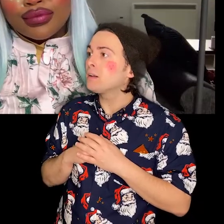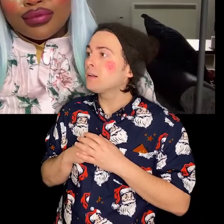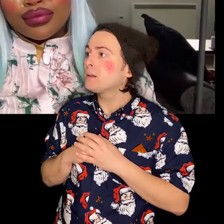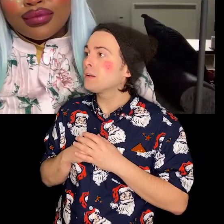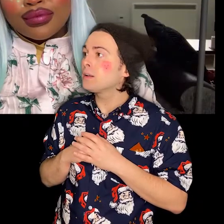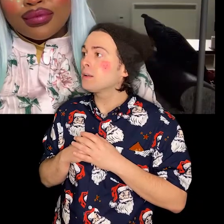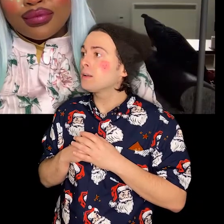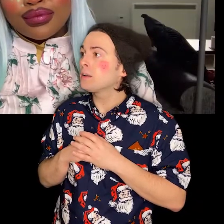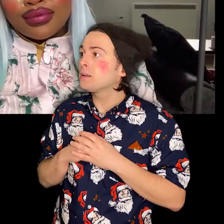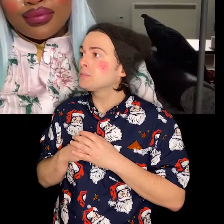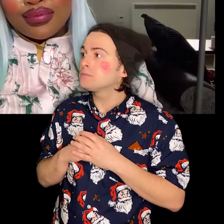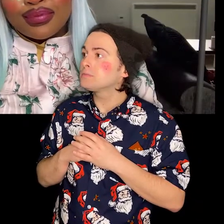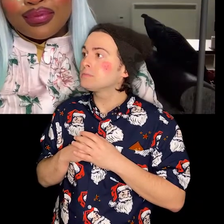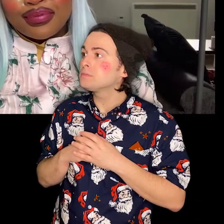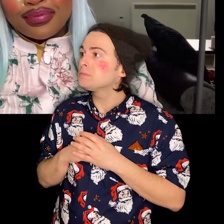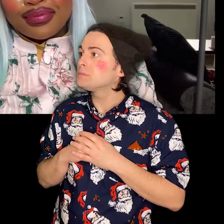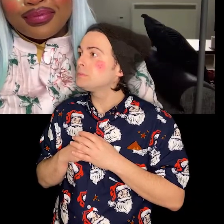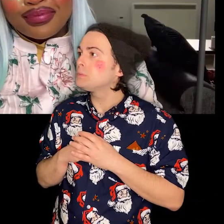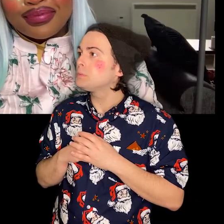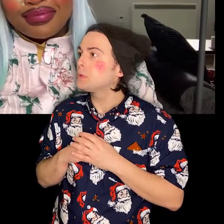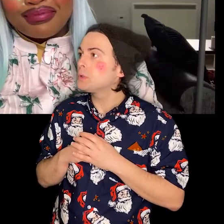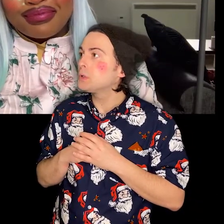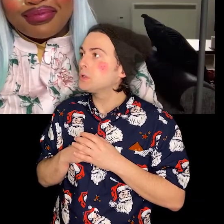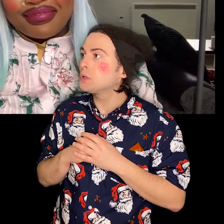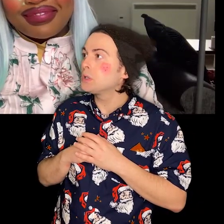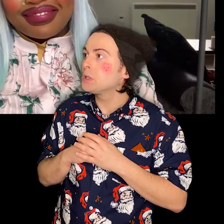for months. You’d think I’d been following that idiot Donald Trump’s advice.